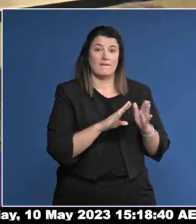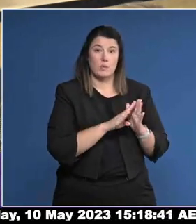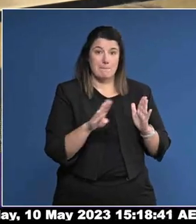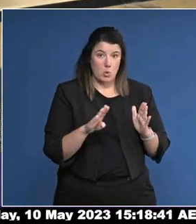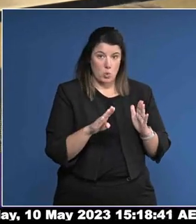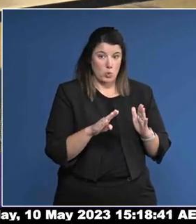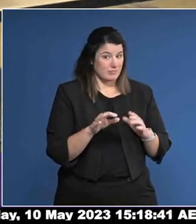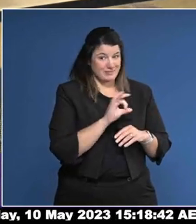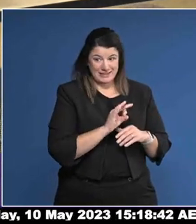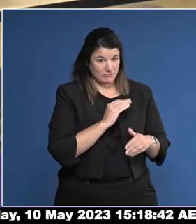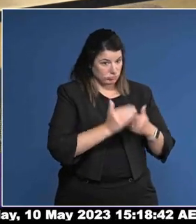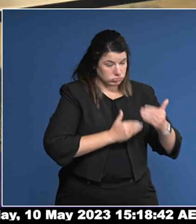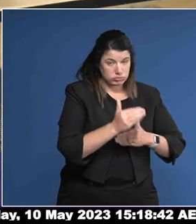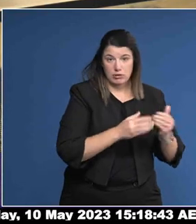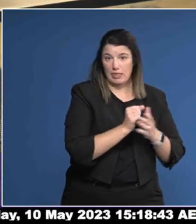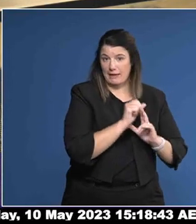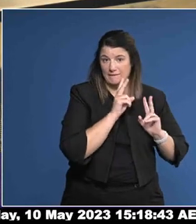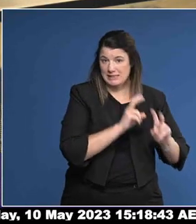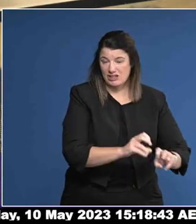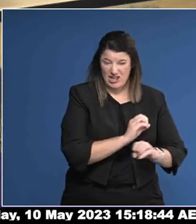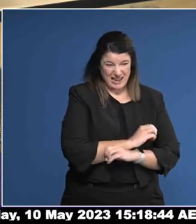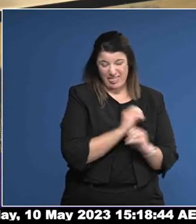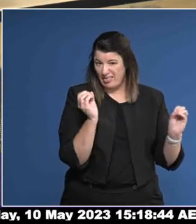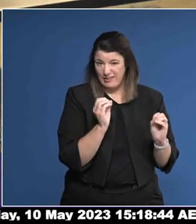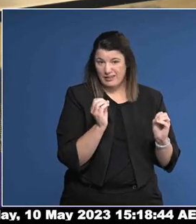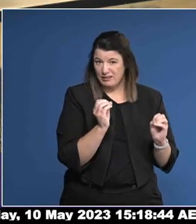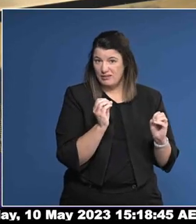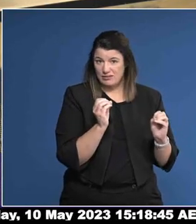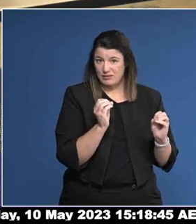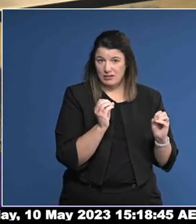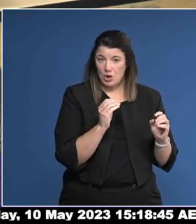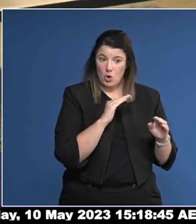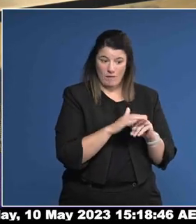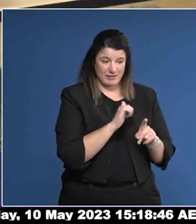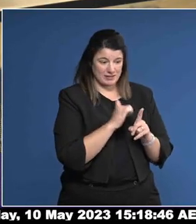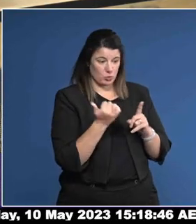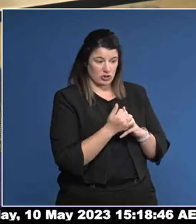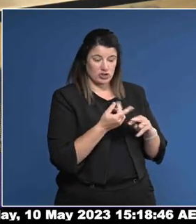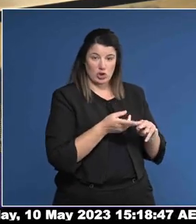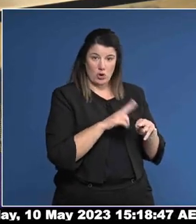undertaken any investigations into the circumstances of Kaleb and Jonathon?